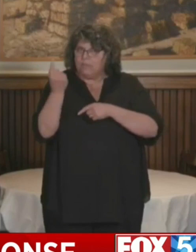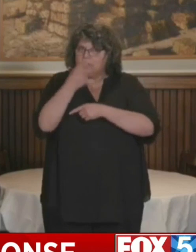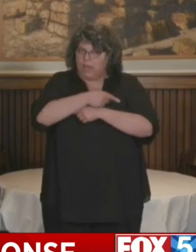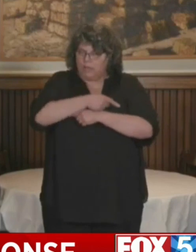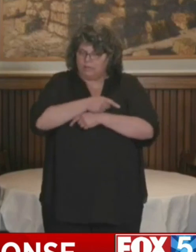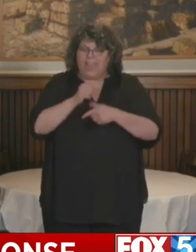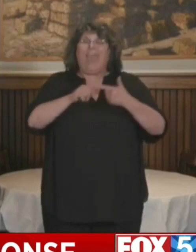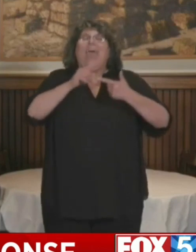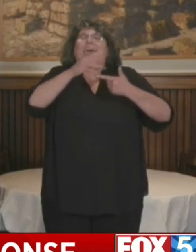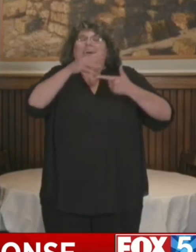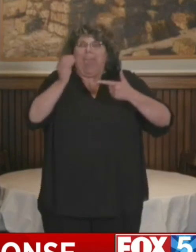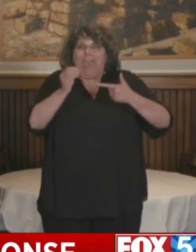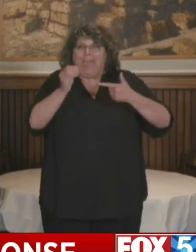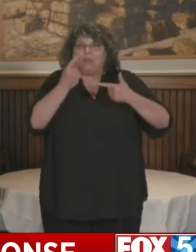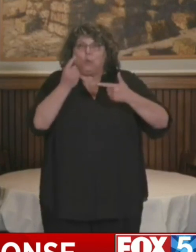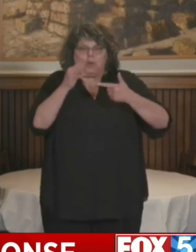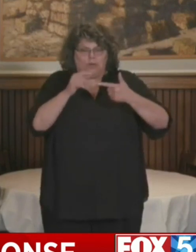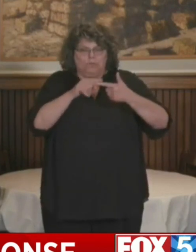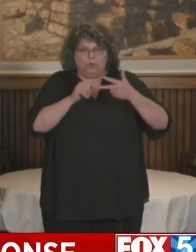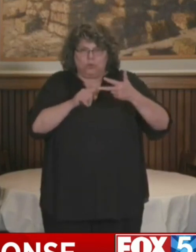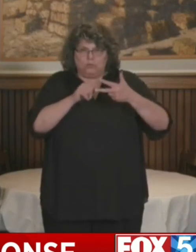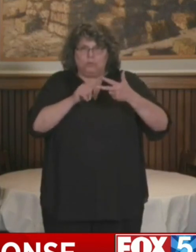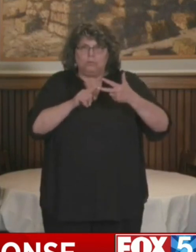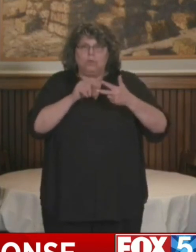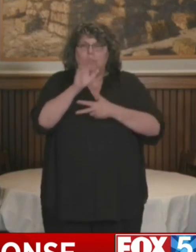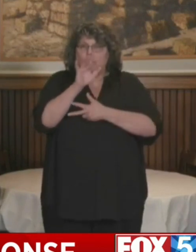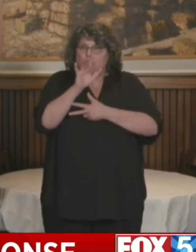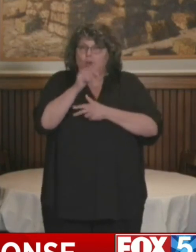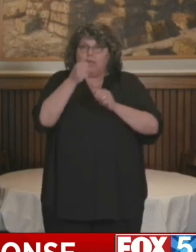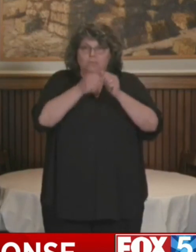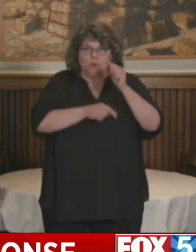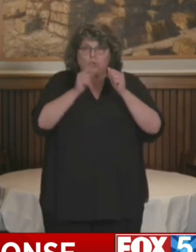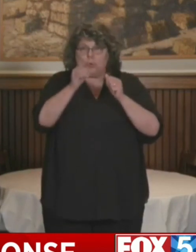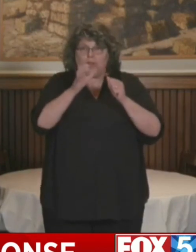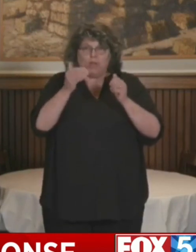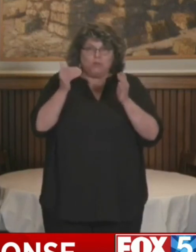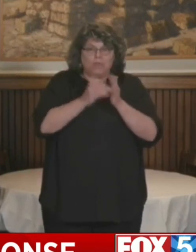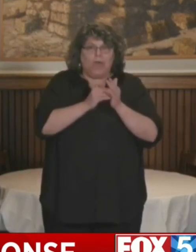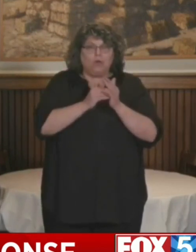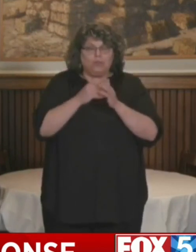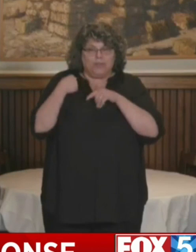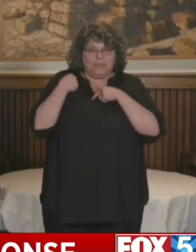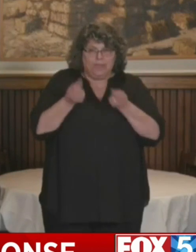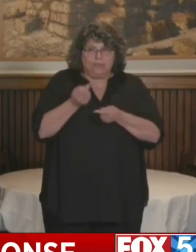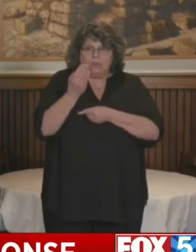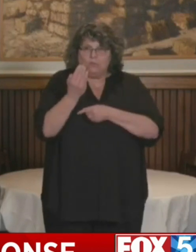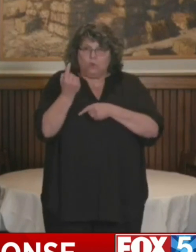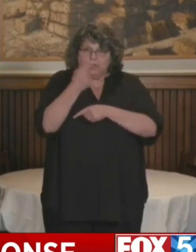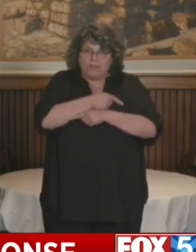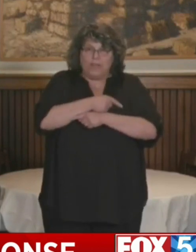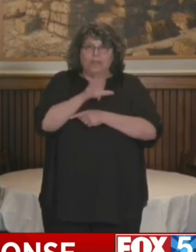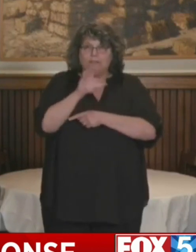WELL SO TOGETHER MEETING THE HOSPITALIZATION METRIC OF NO MORE THAN 5% INCREASE ON AVERAGE IN THE LAST 7 DAYS AND